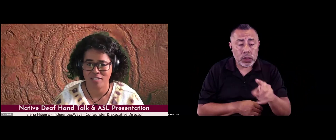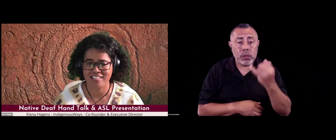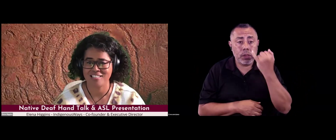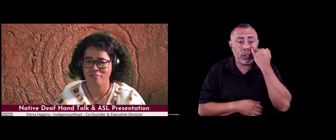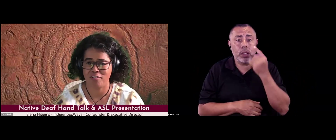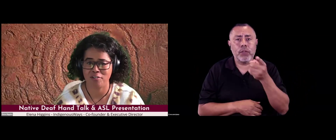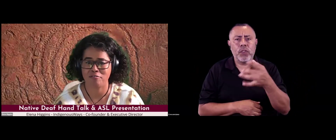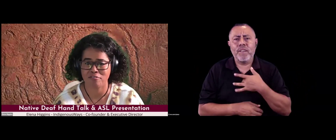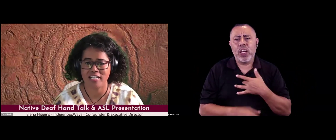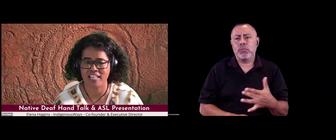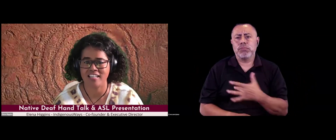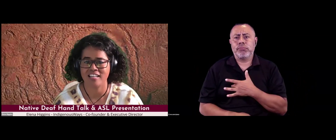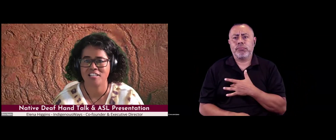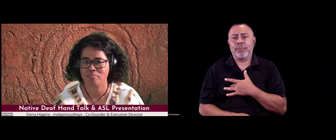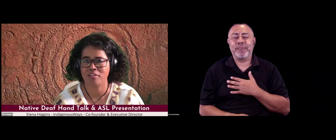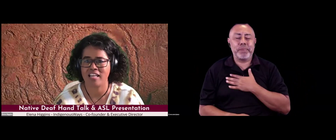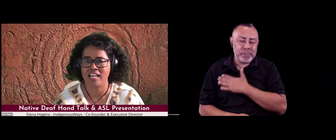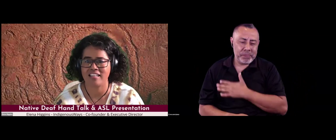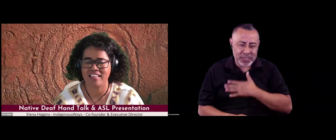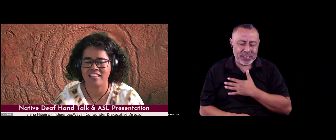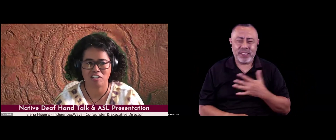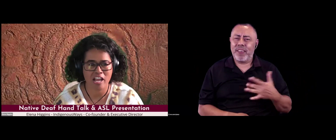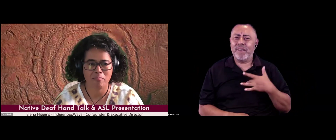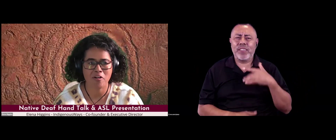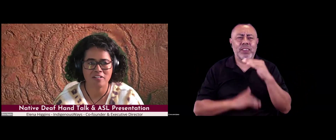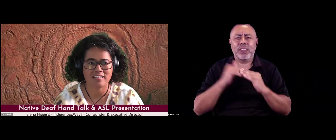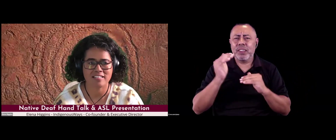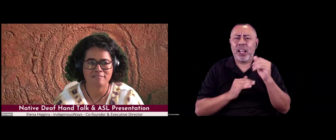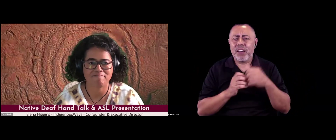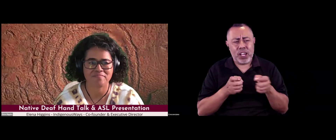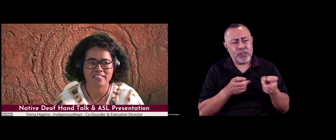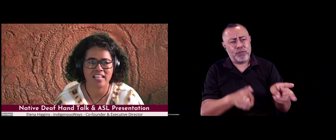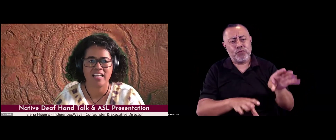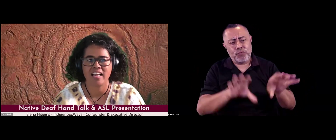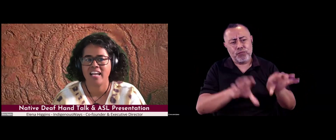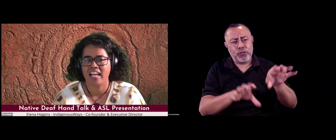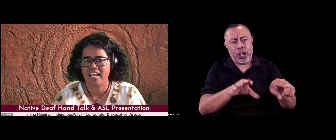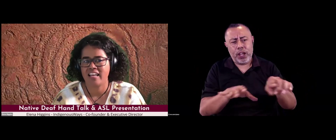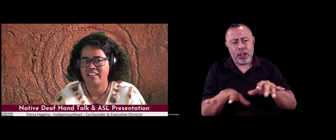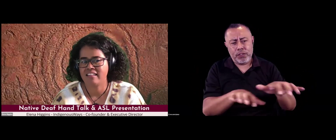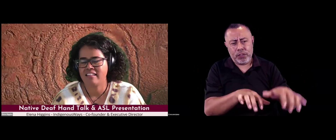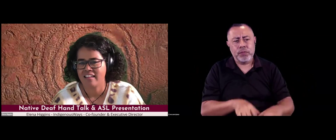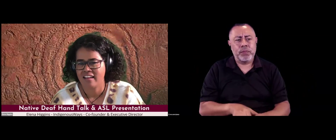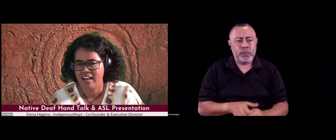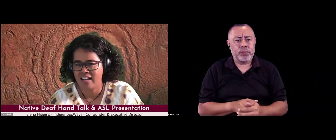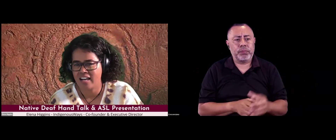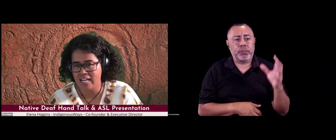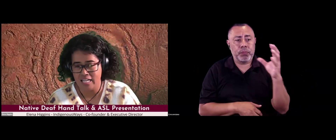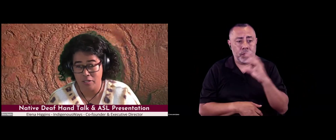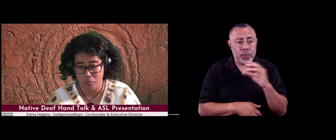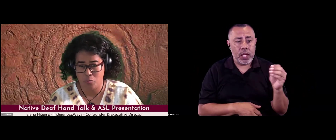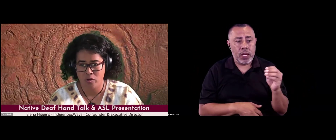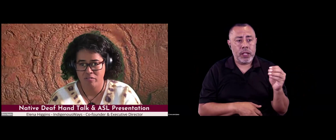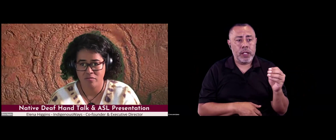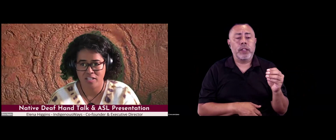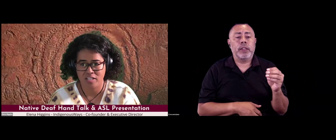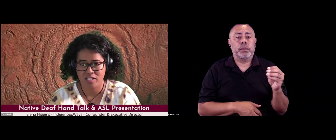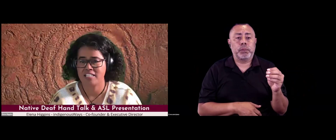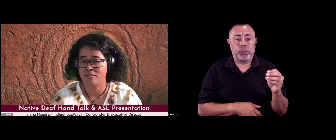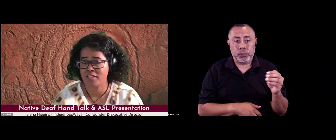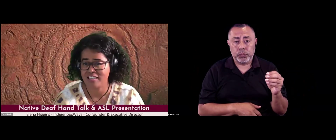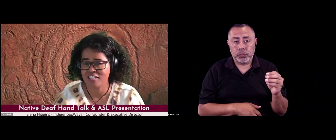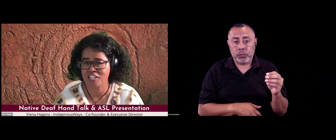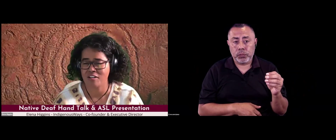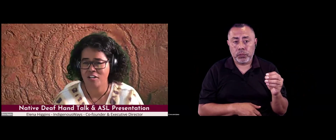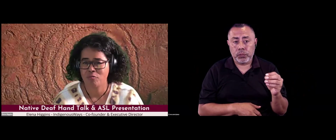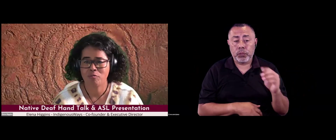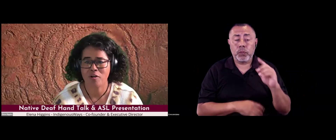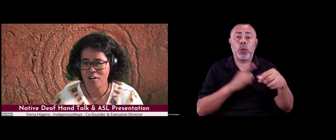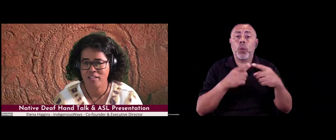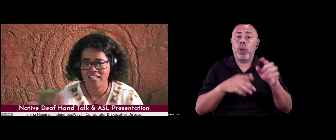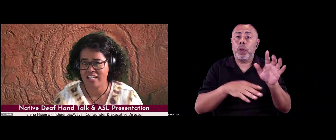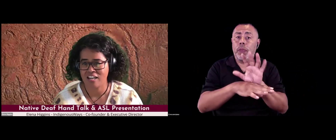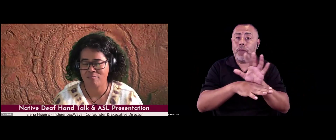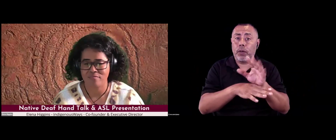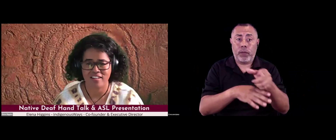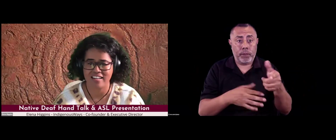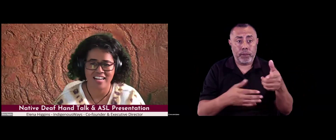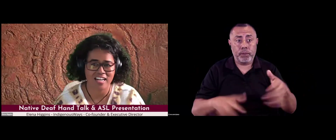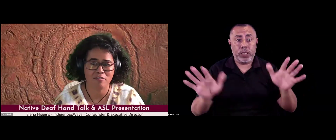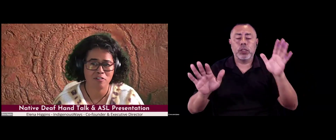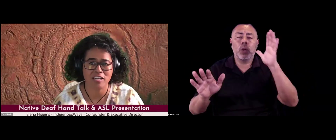Please feel free to put that in the chat box. And when the video has finished We will open that up.